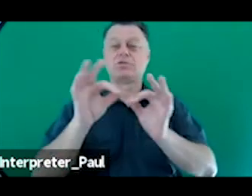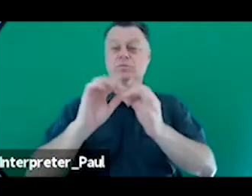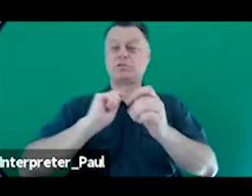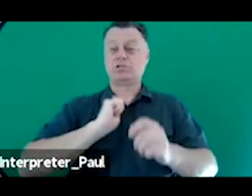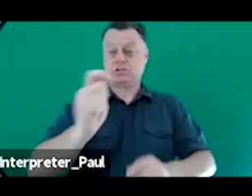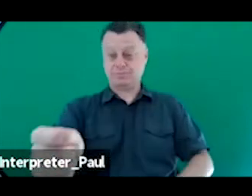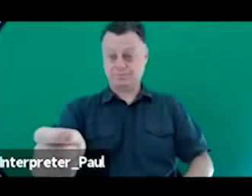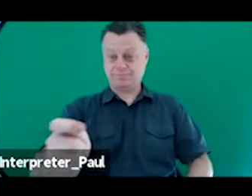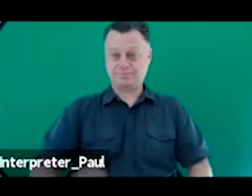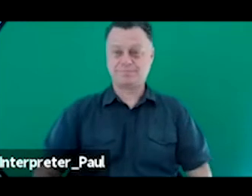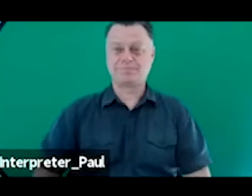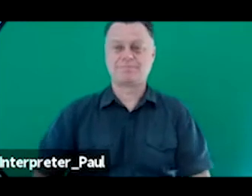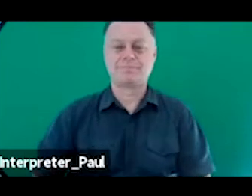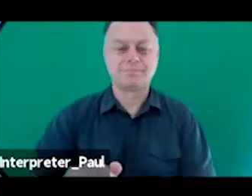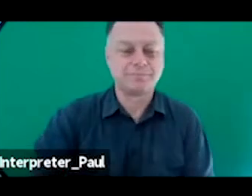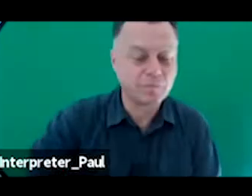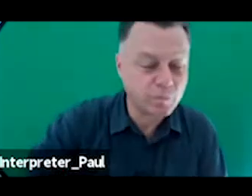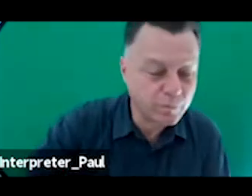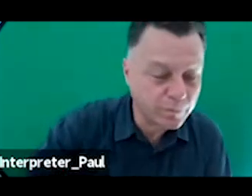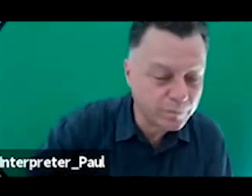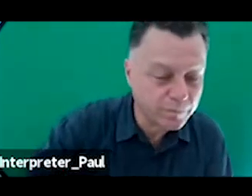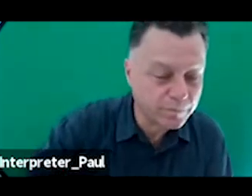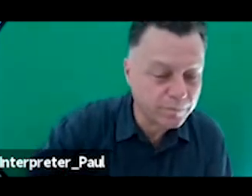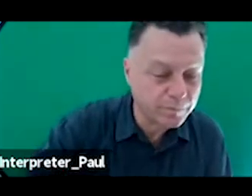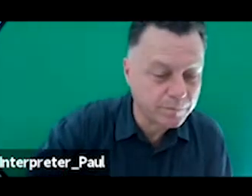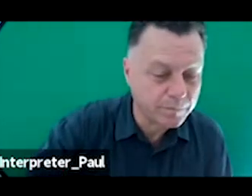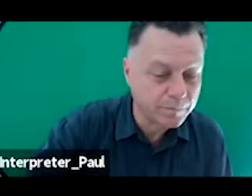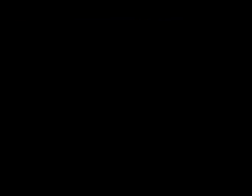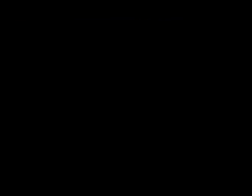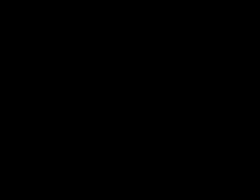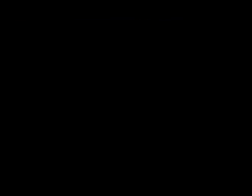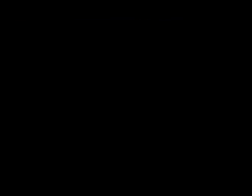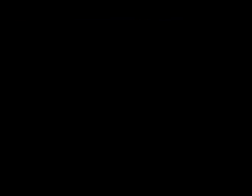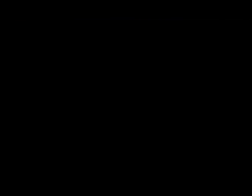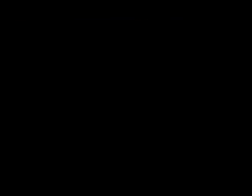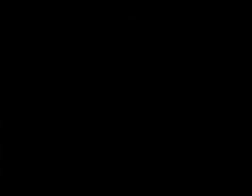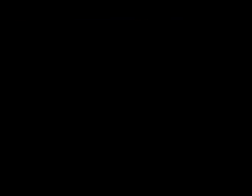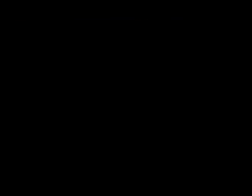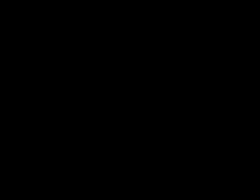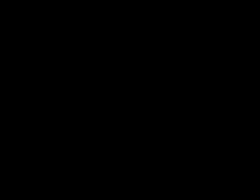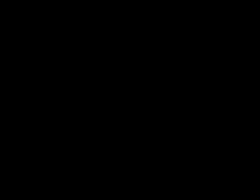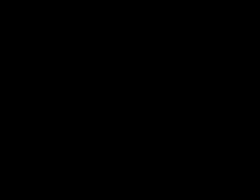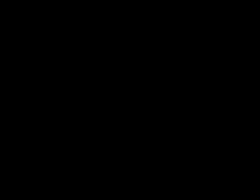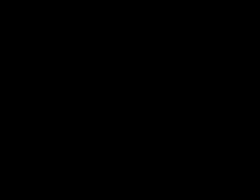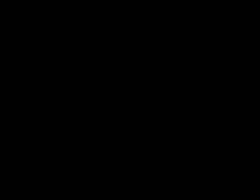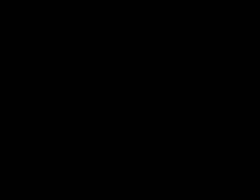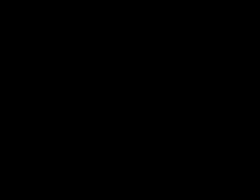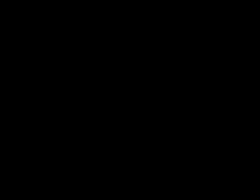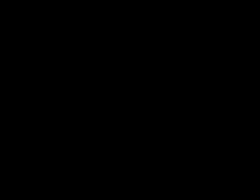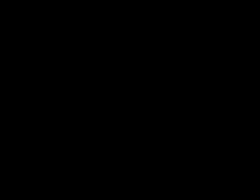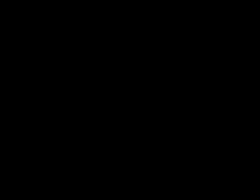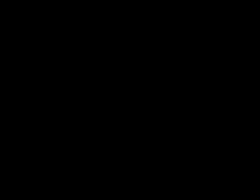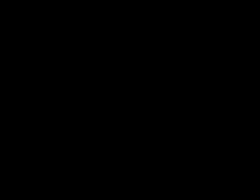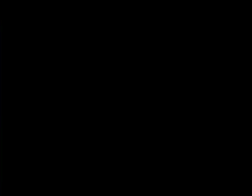approaching universal design for learning at a starting point which is plus 1 thinking.